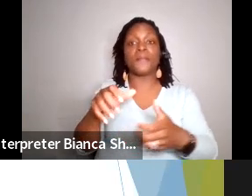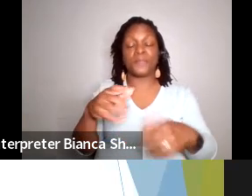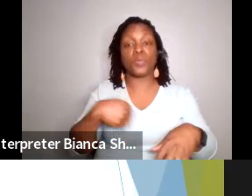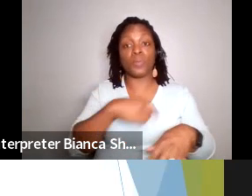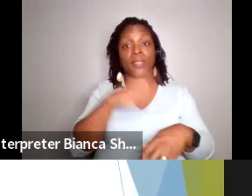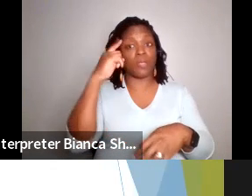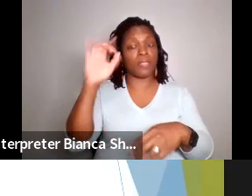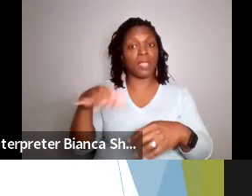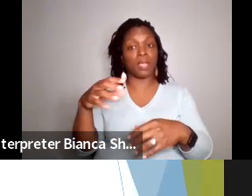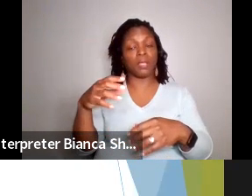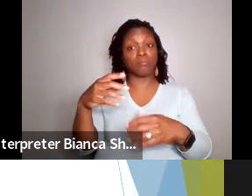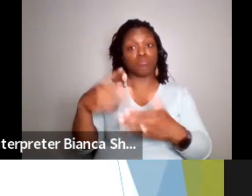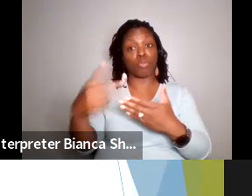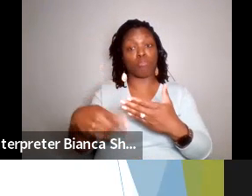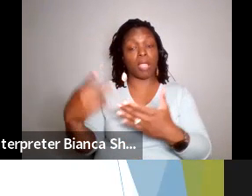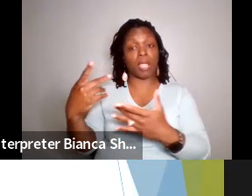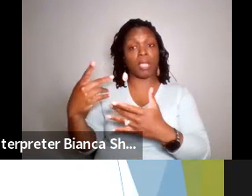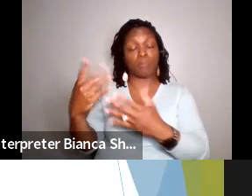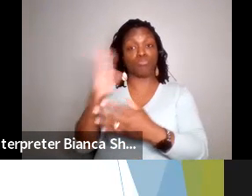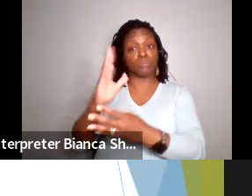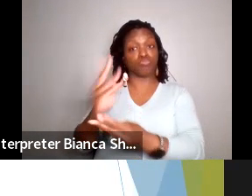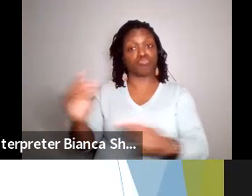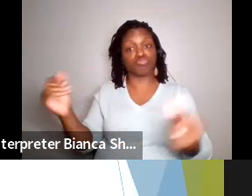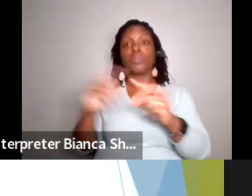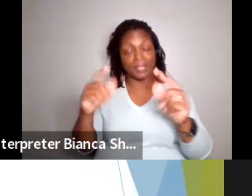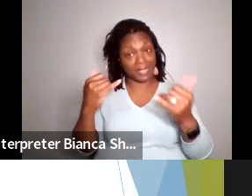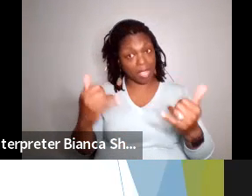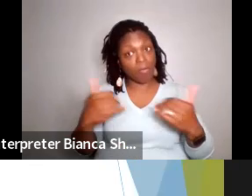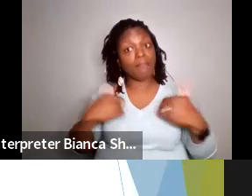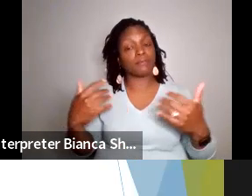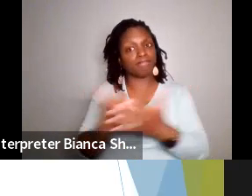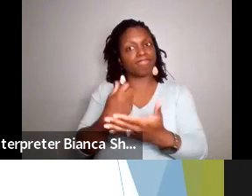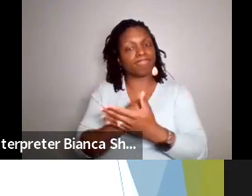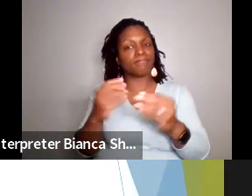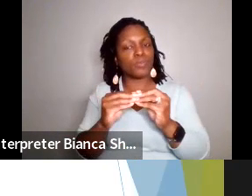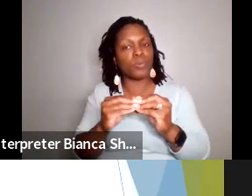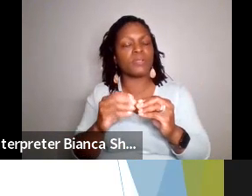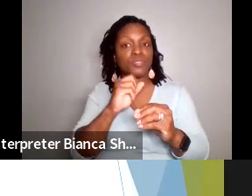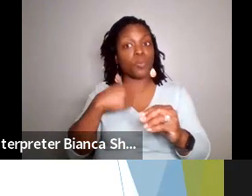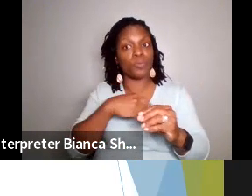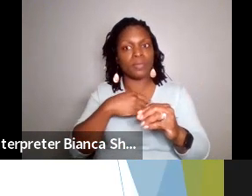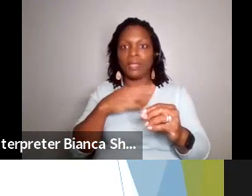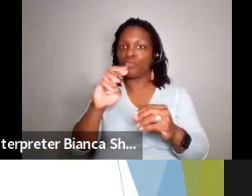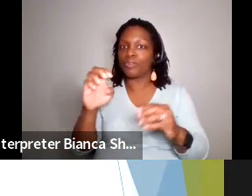But there's now some longer-term funding and opportunities. So we're really refocusing on that, and money follows.